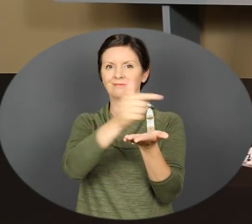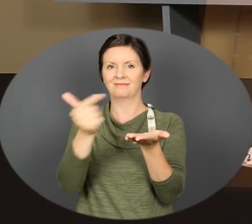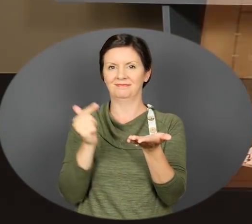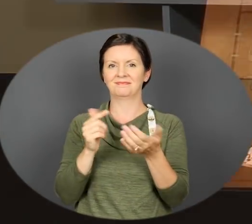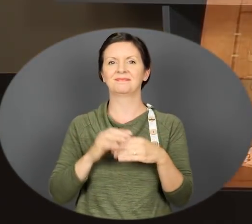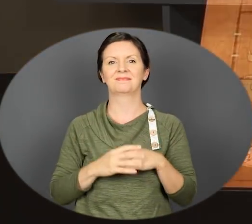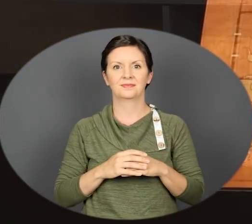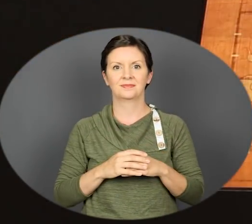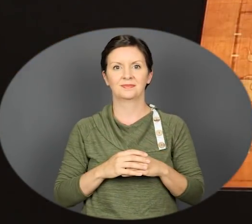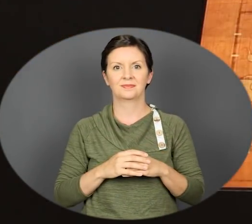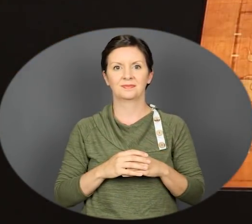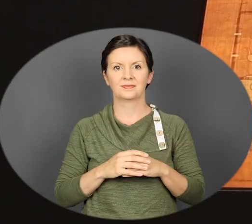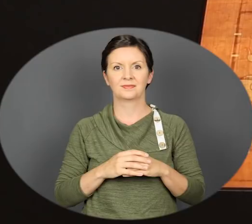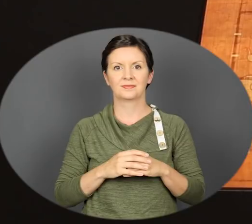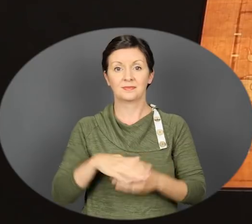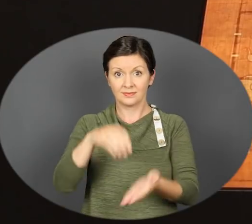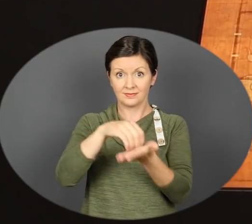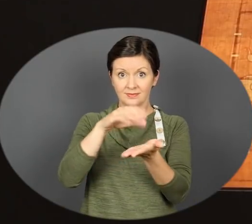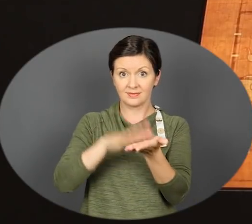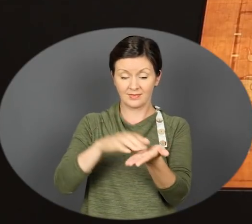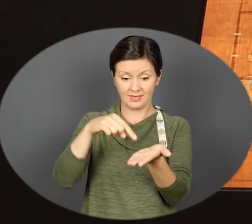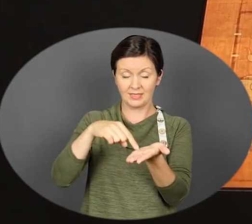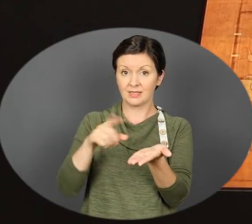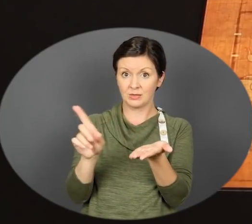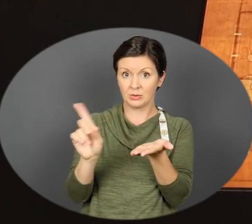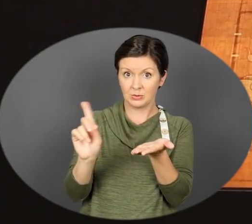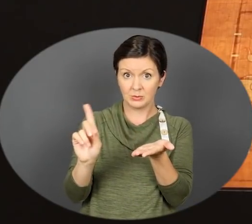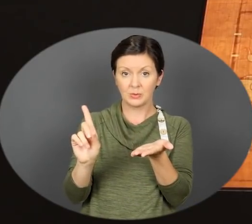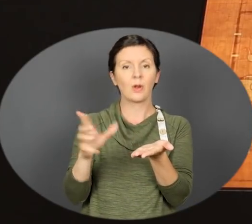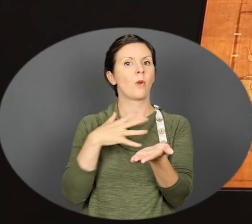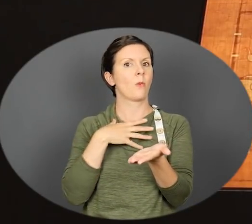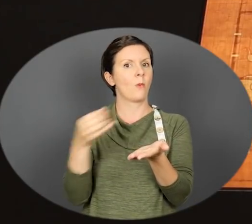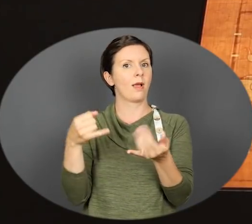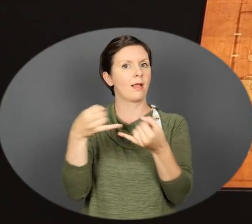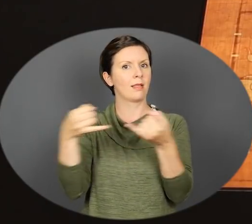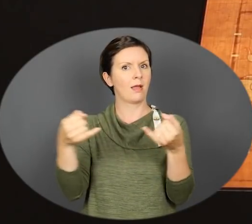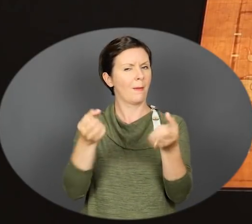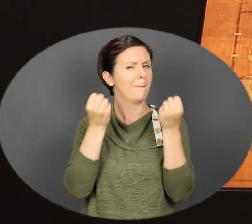board. You do this by placing your marker on any one of the many lines that go along